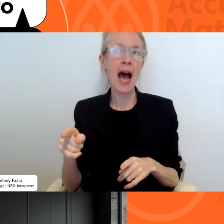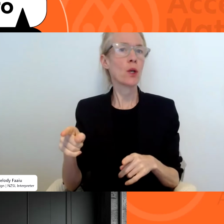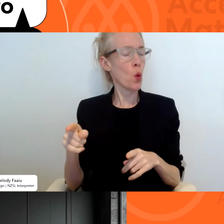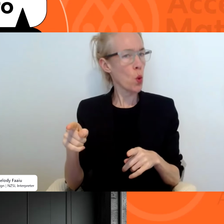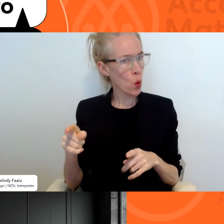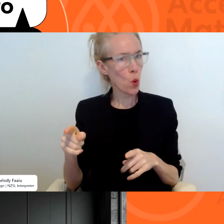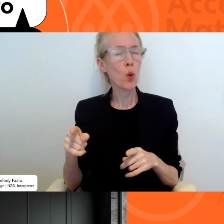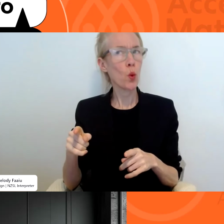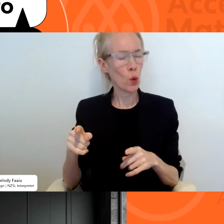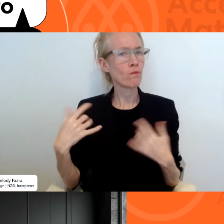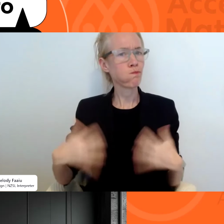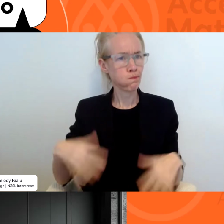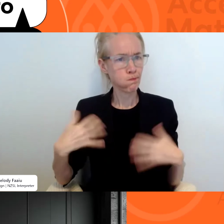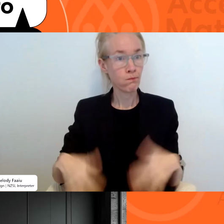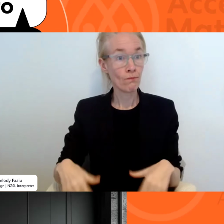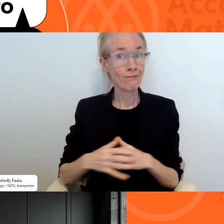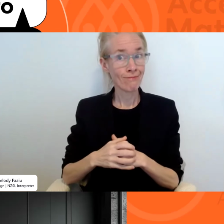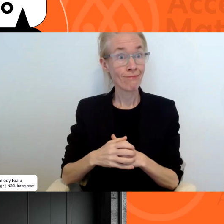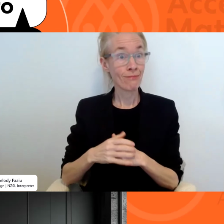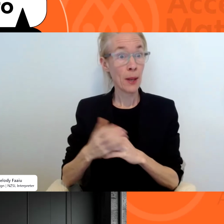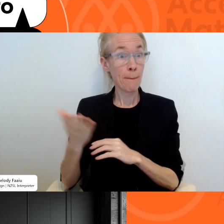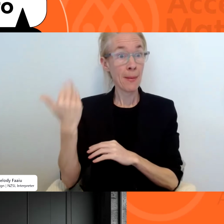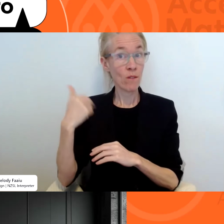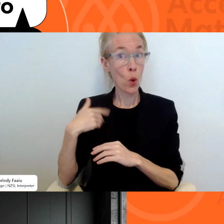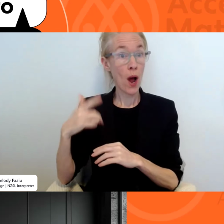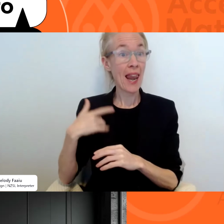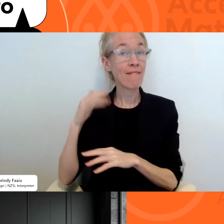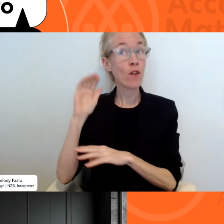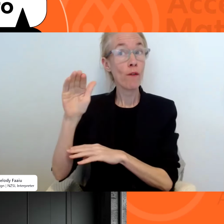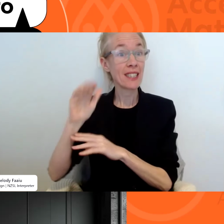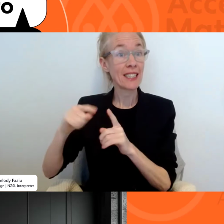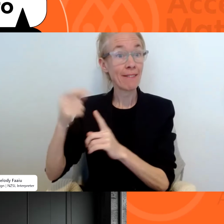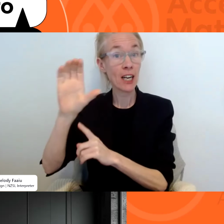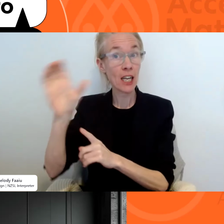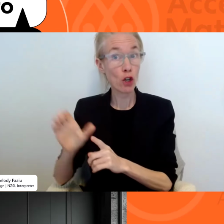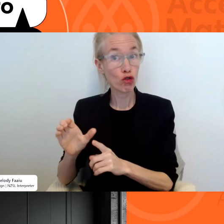brought a property in a district in the South Island. During the